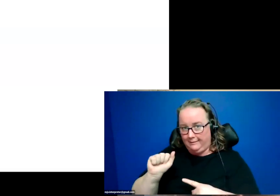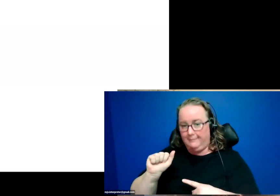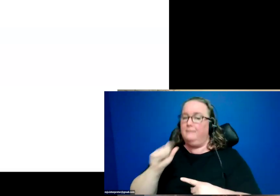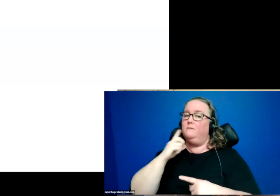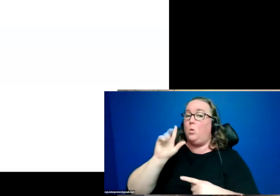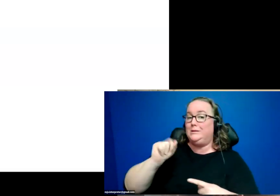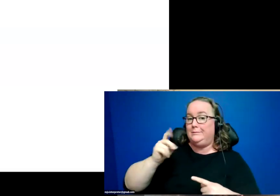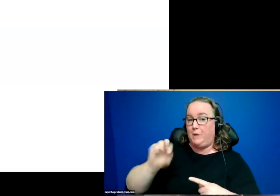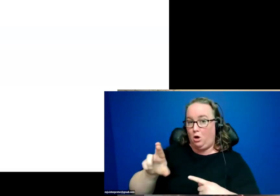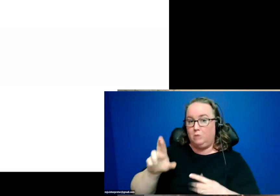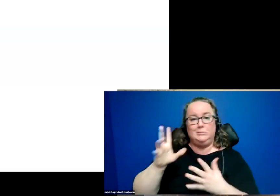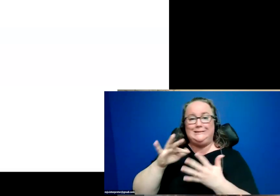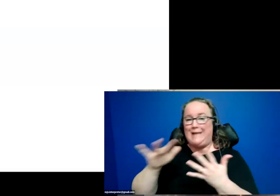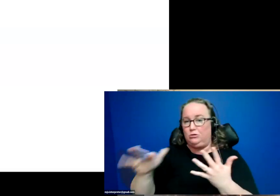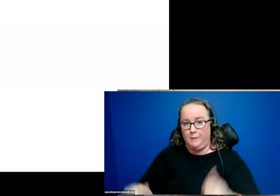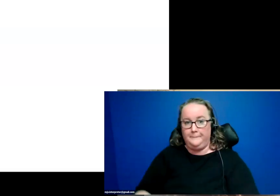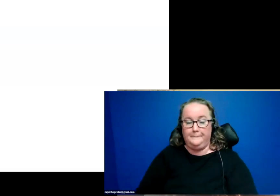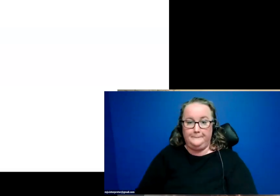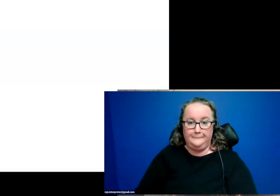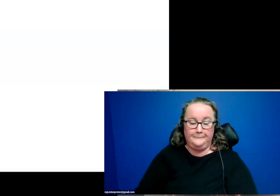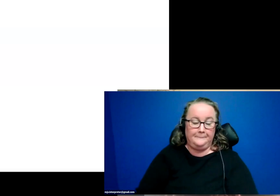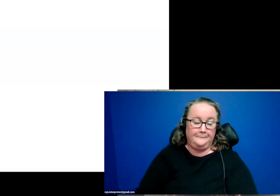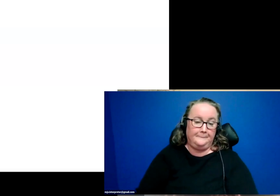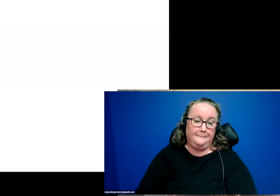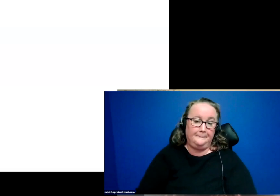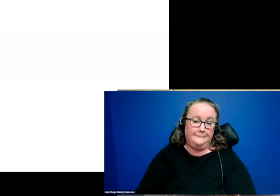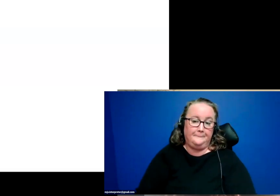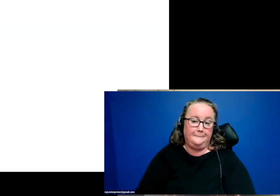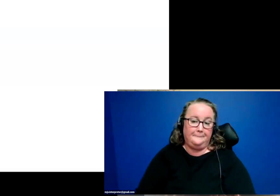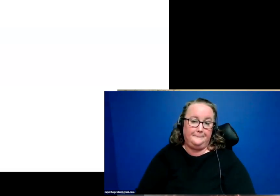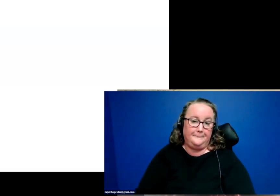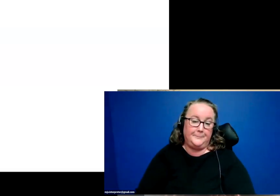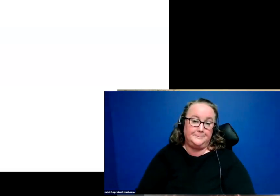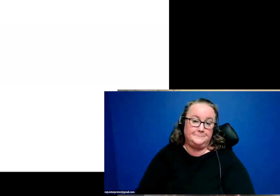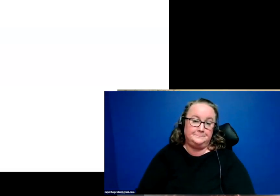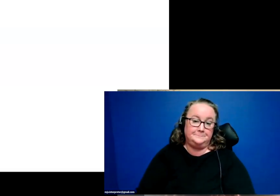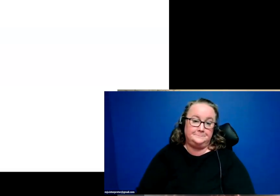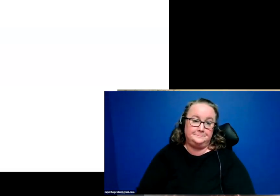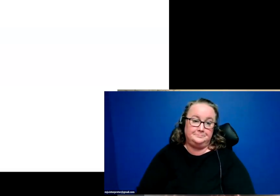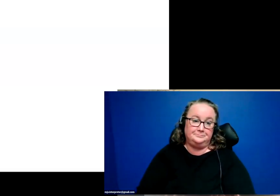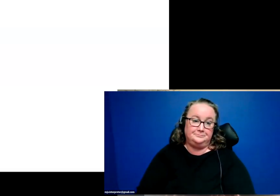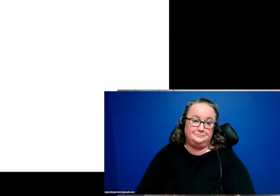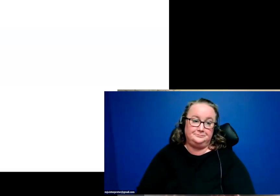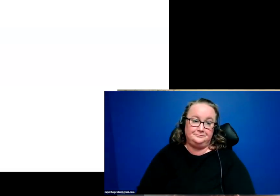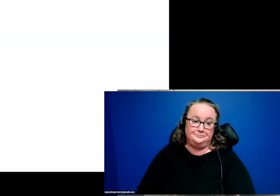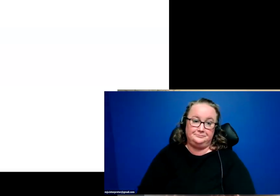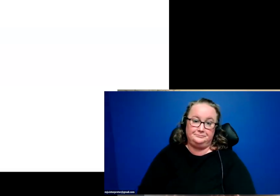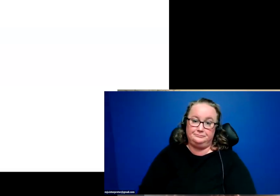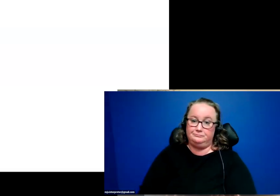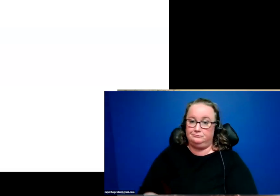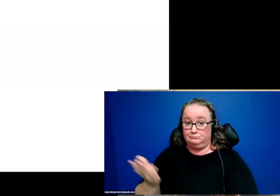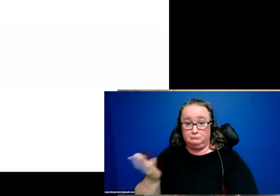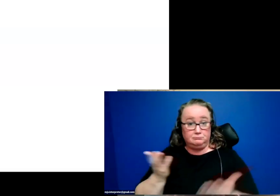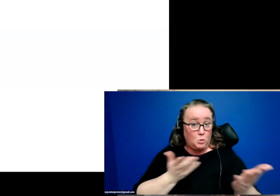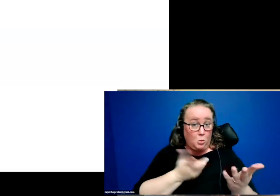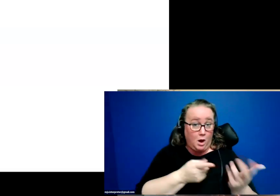et cetera Kavya, do you want to jump in or do you want me to?